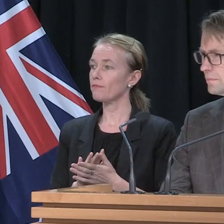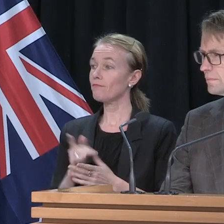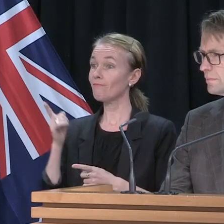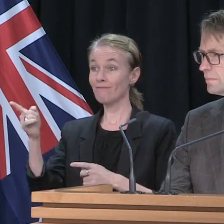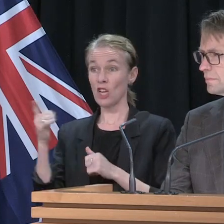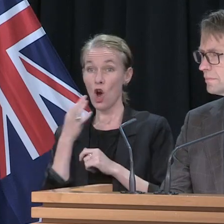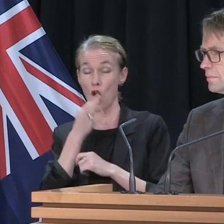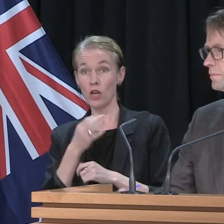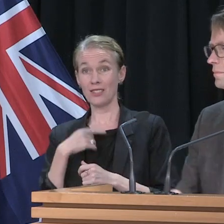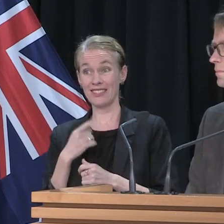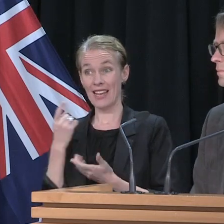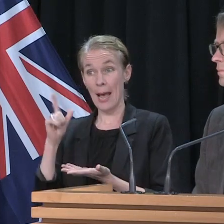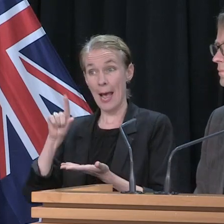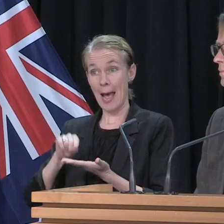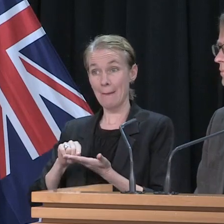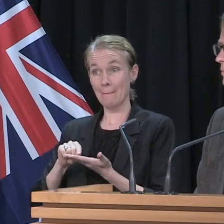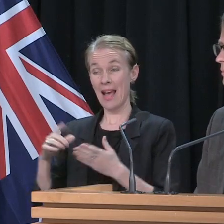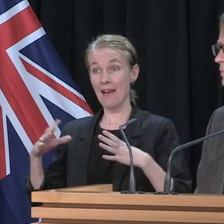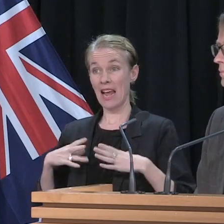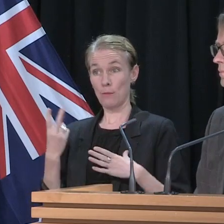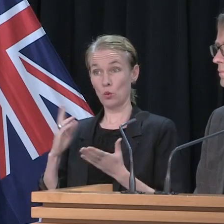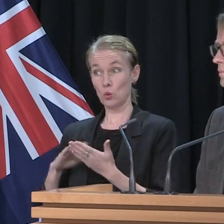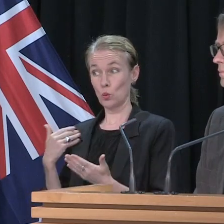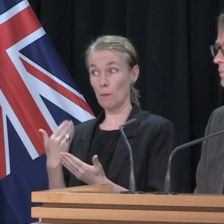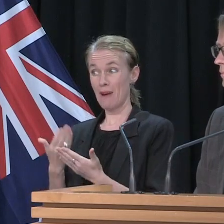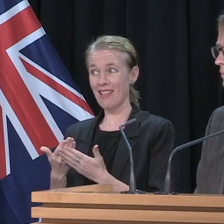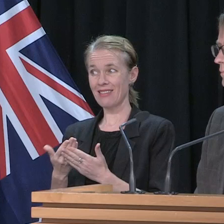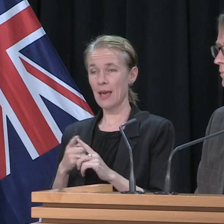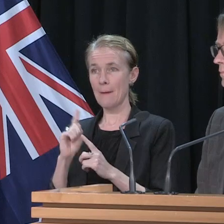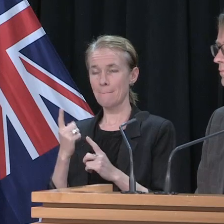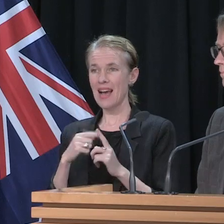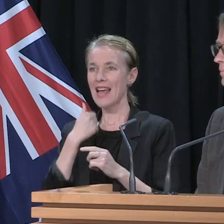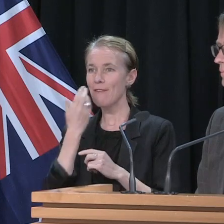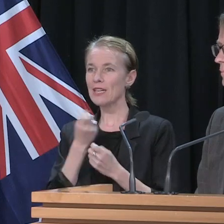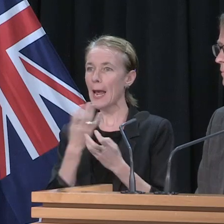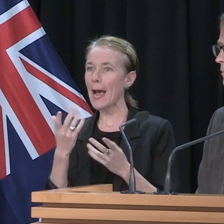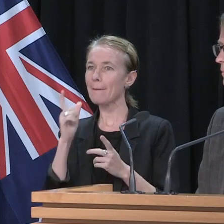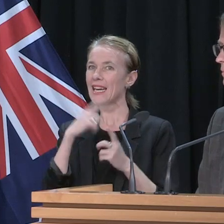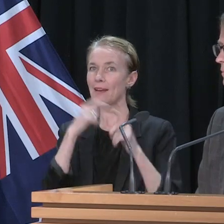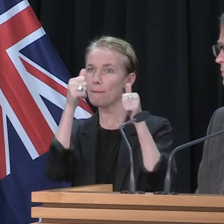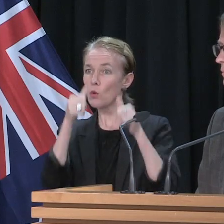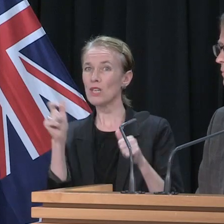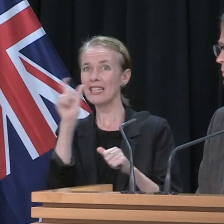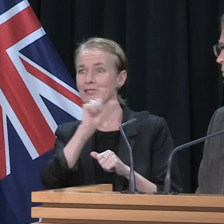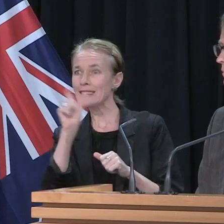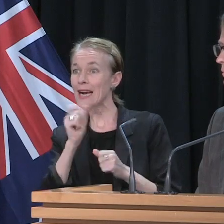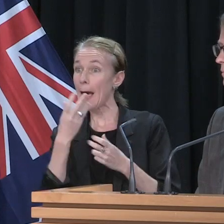want to get that information out as quickly as we can. >> two months now, the number of